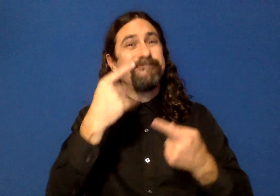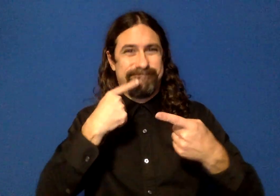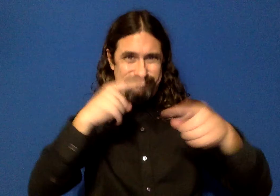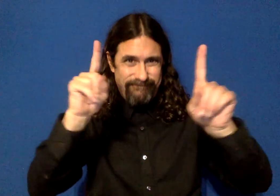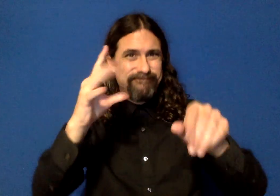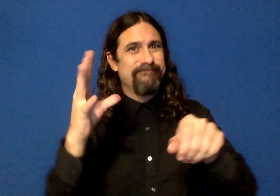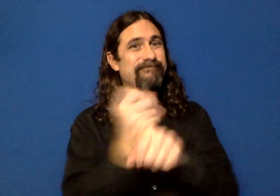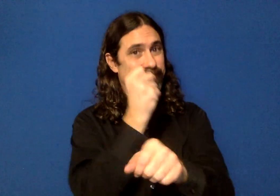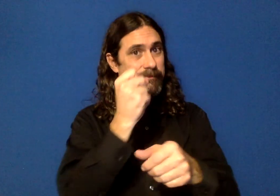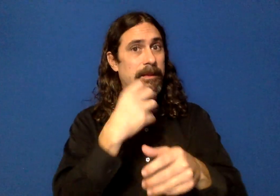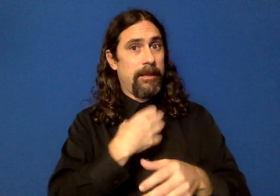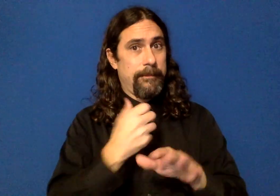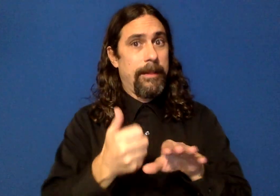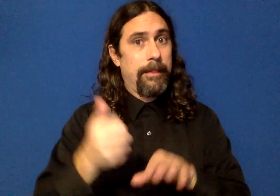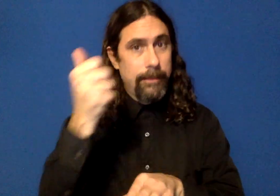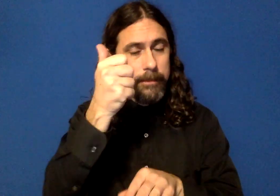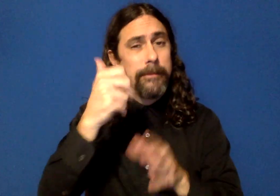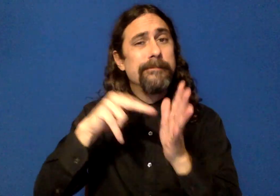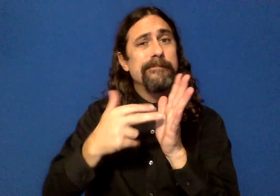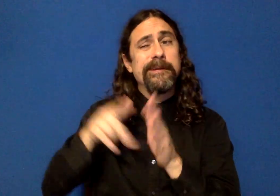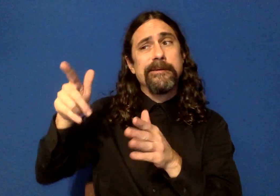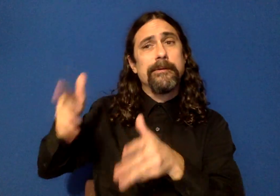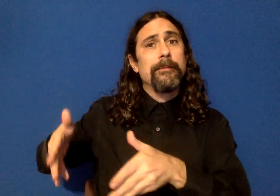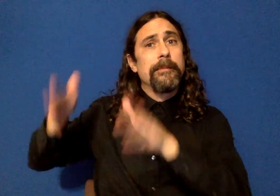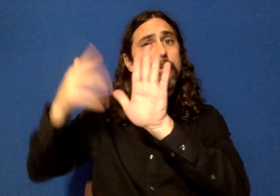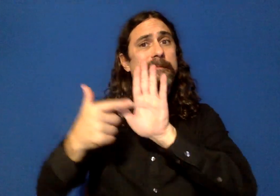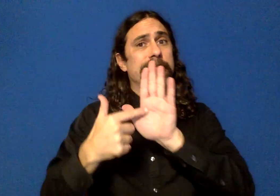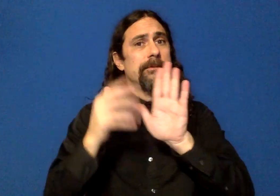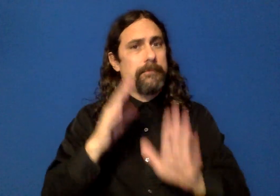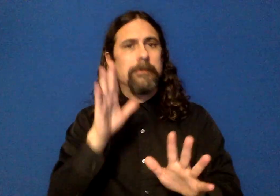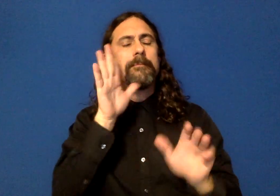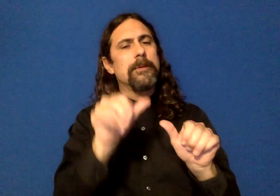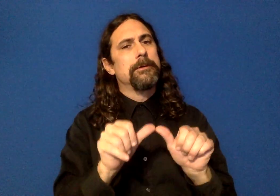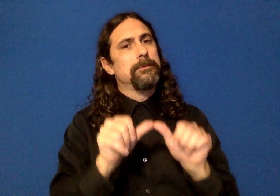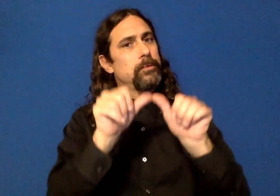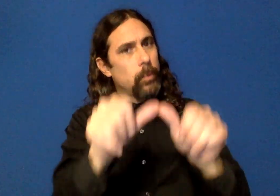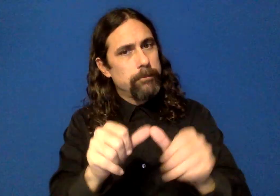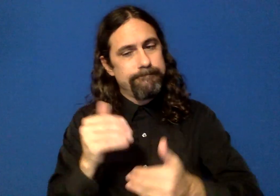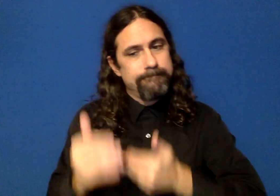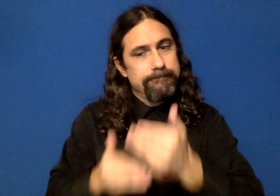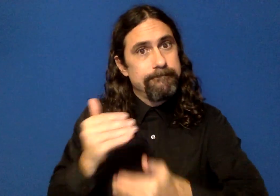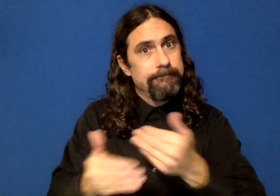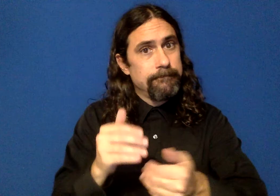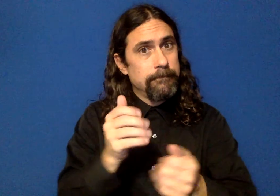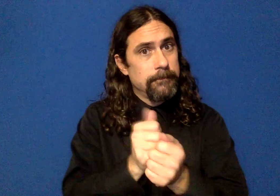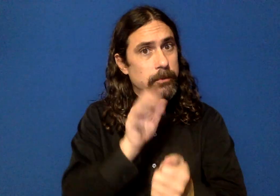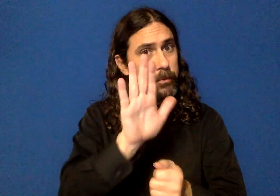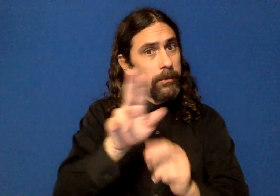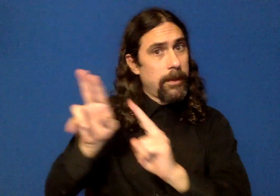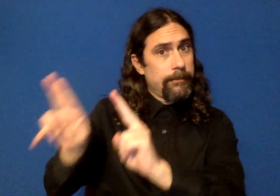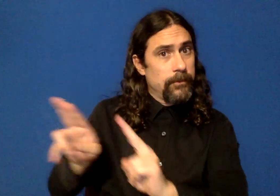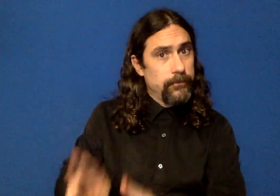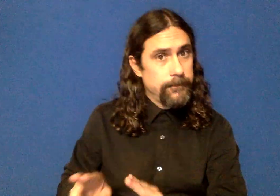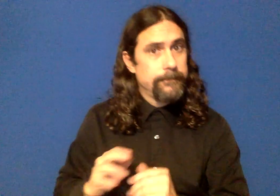you ll receive an appeal rejection notice. If you think there s still an error, you can contact